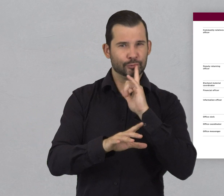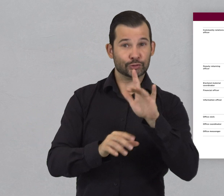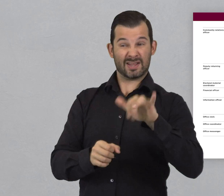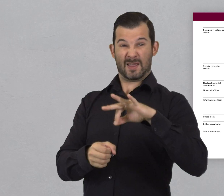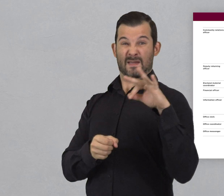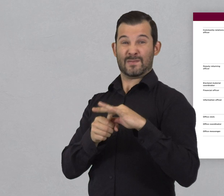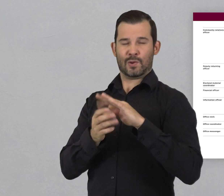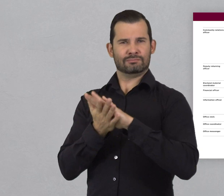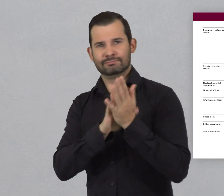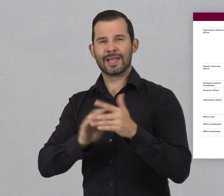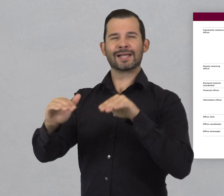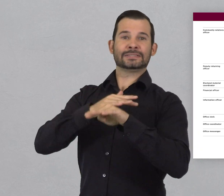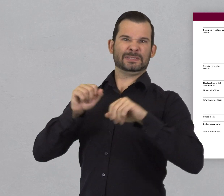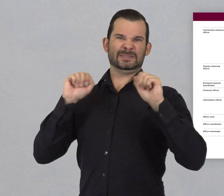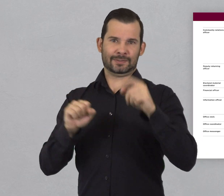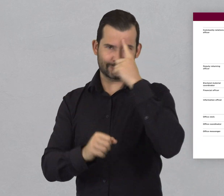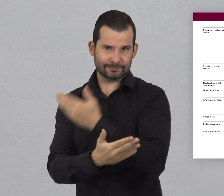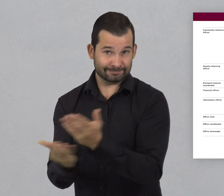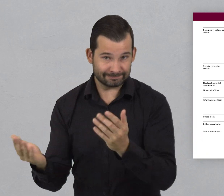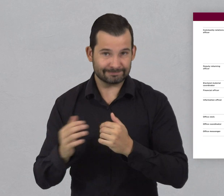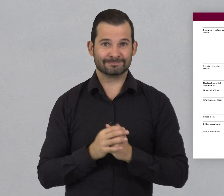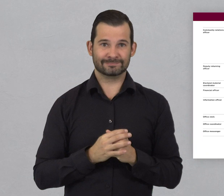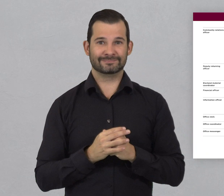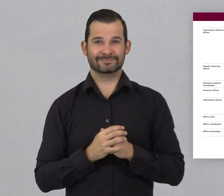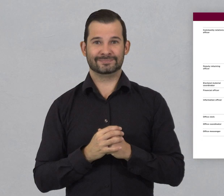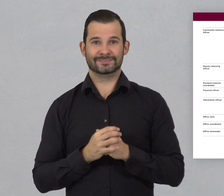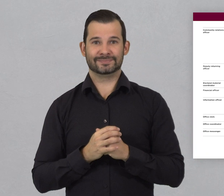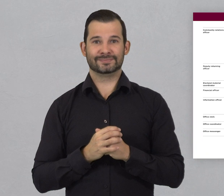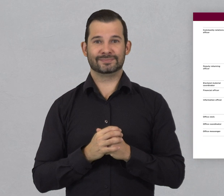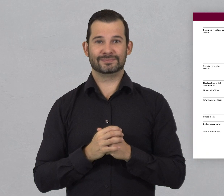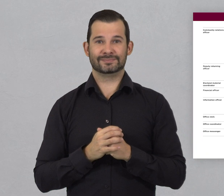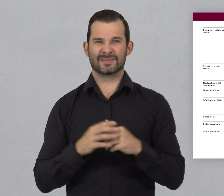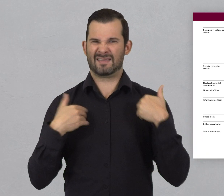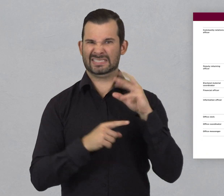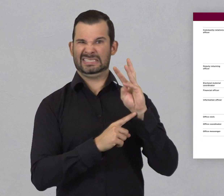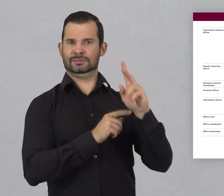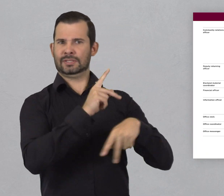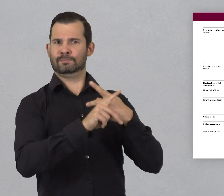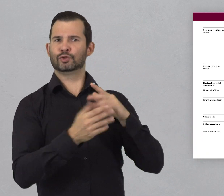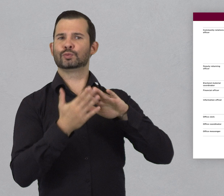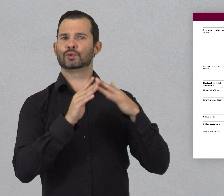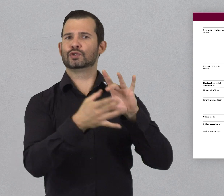groups, making voting as accessible as possible to them. There are six types of community